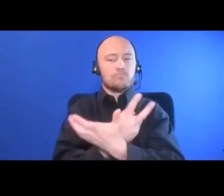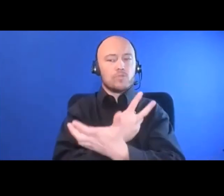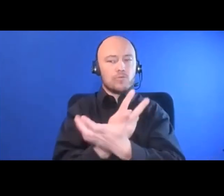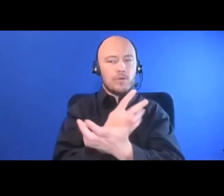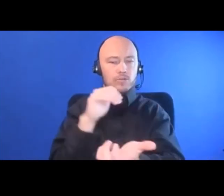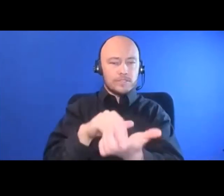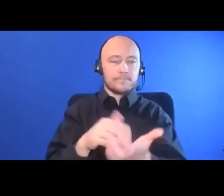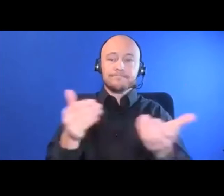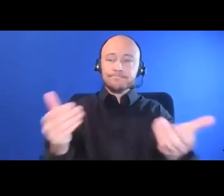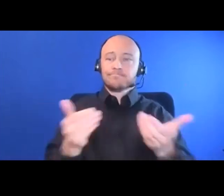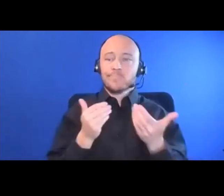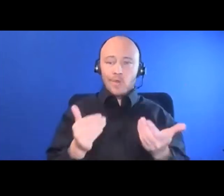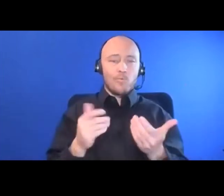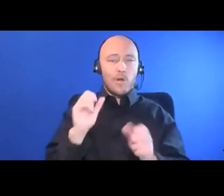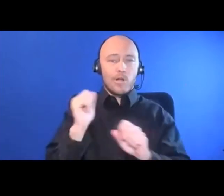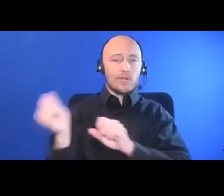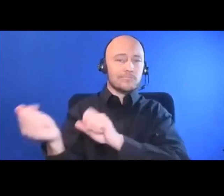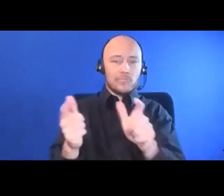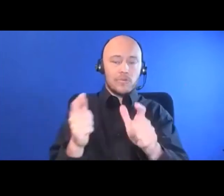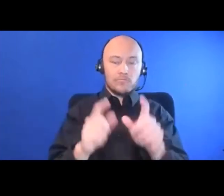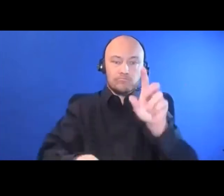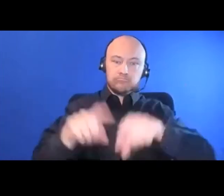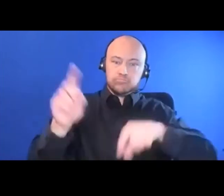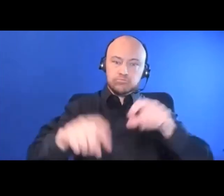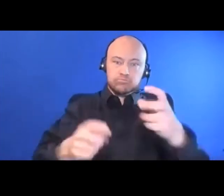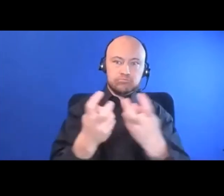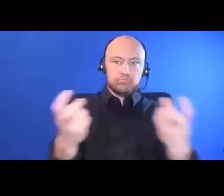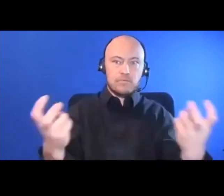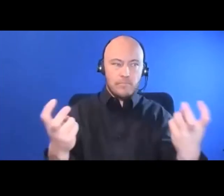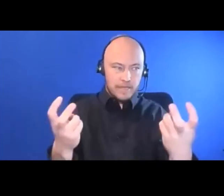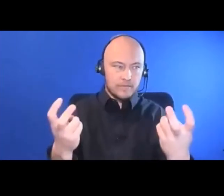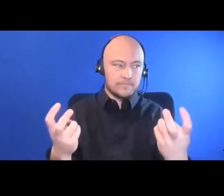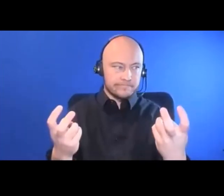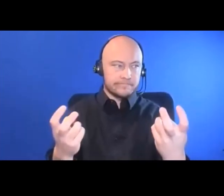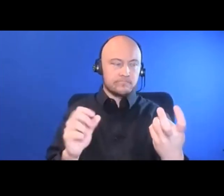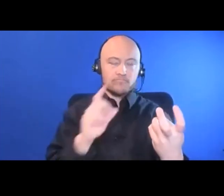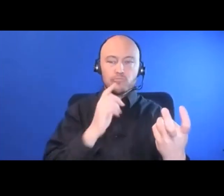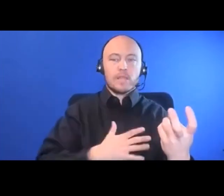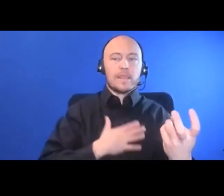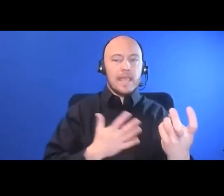Welcome to our really diverse and esteemed panel. So, glad to have you join us.